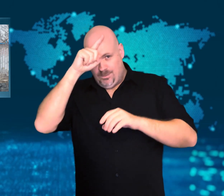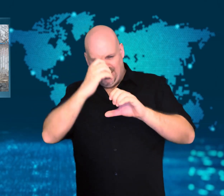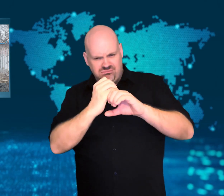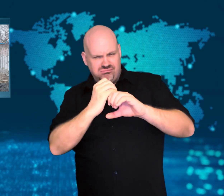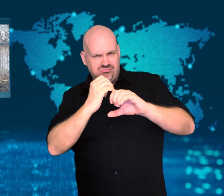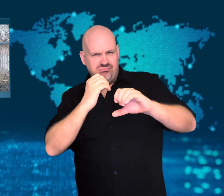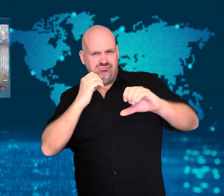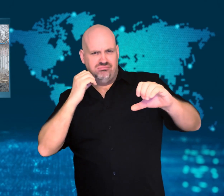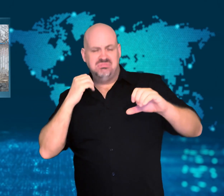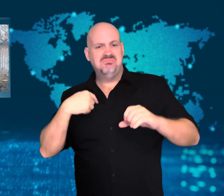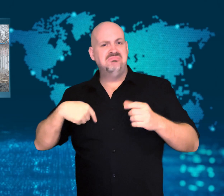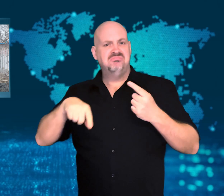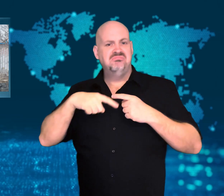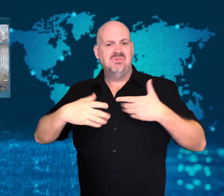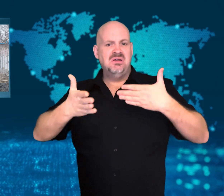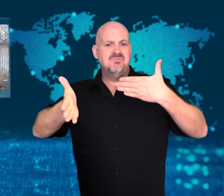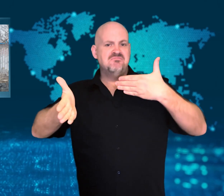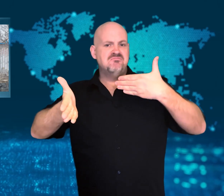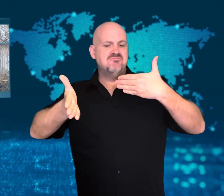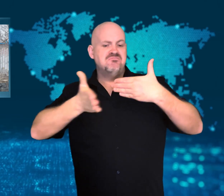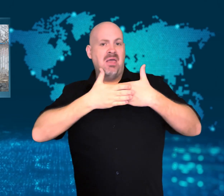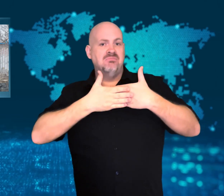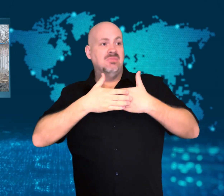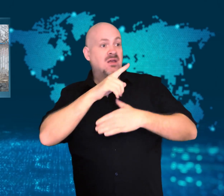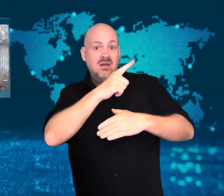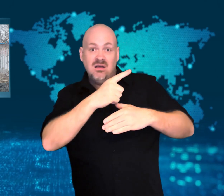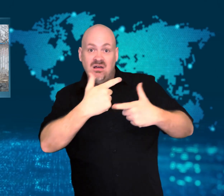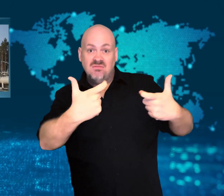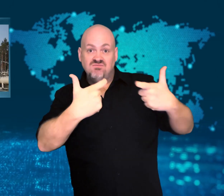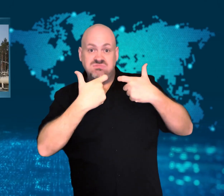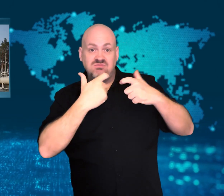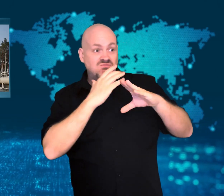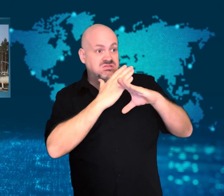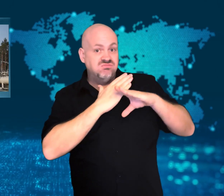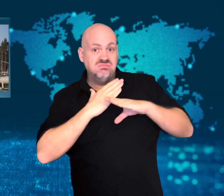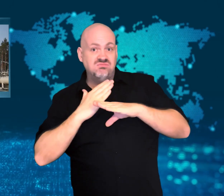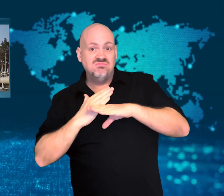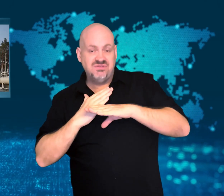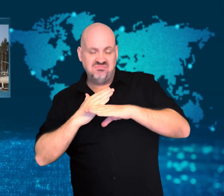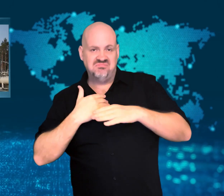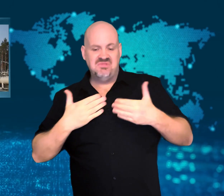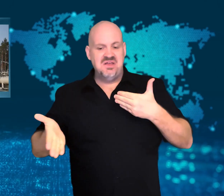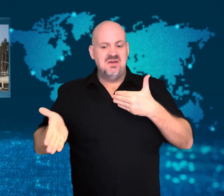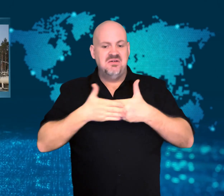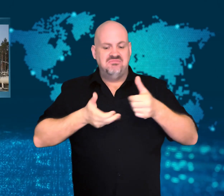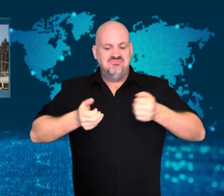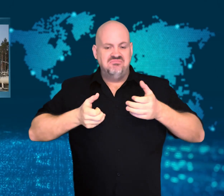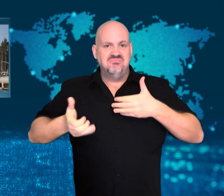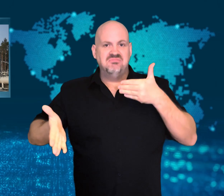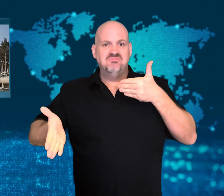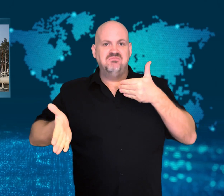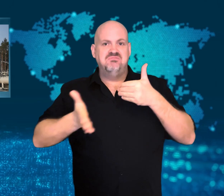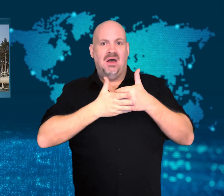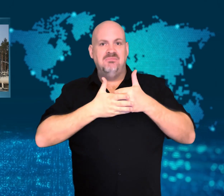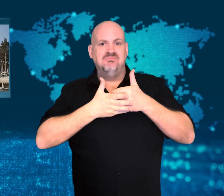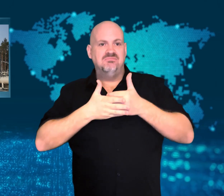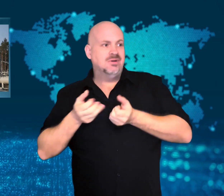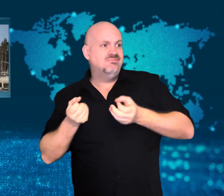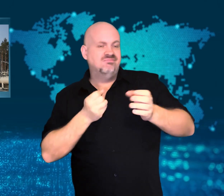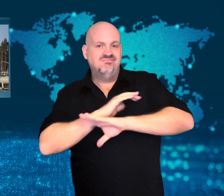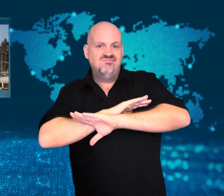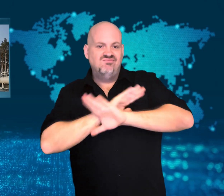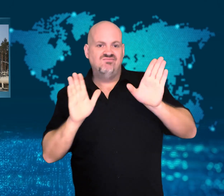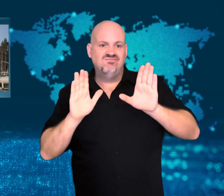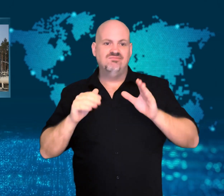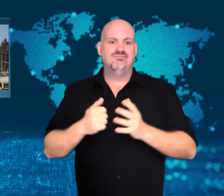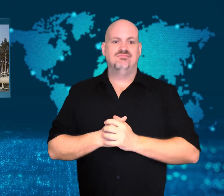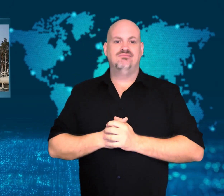said that it would close its main gas pipeline to Germany if Western